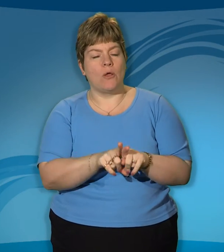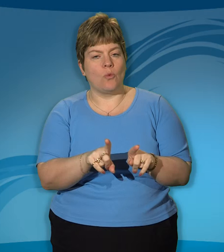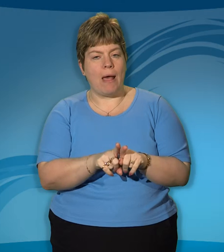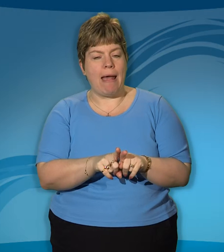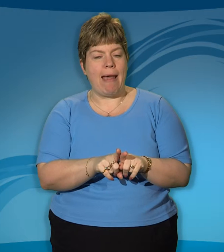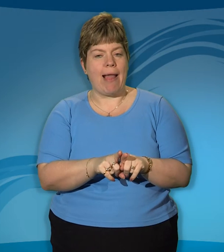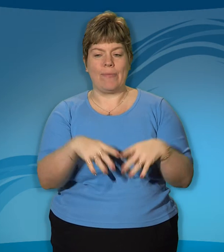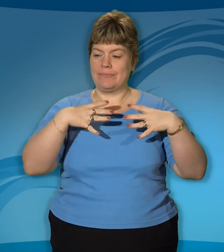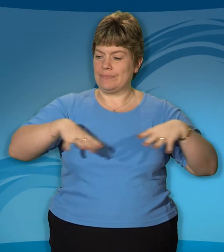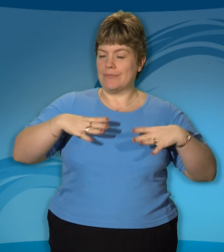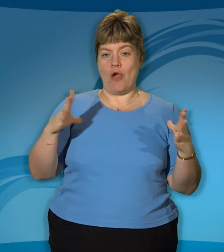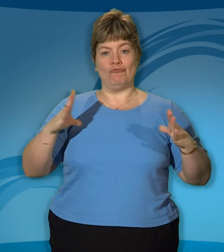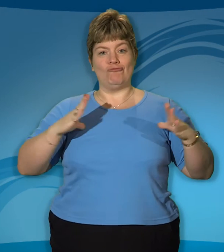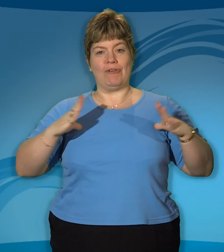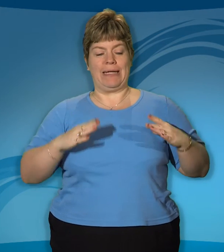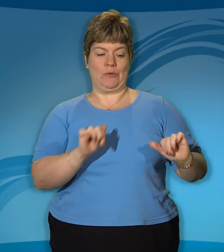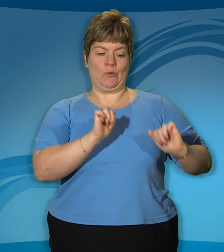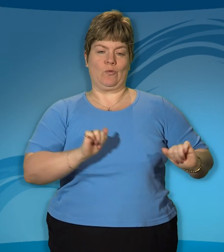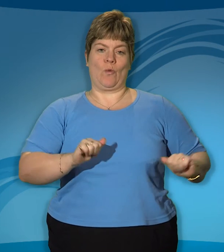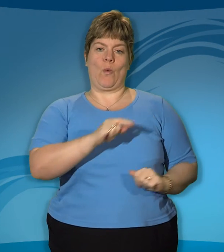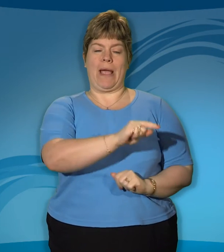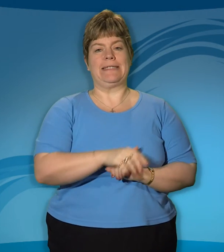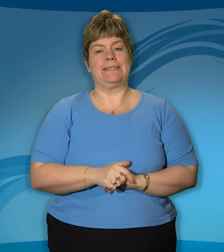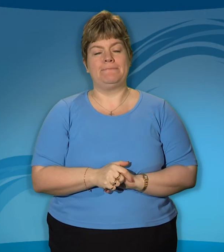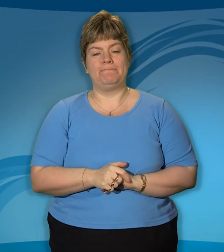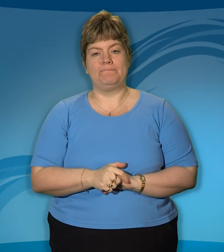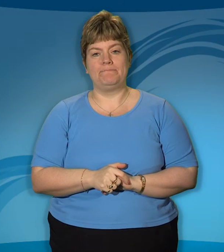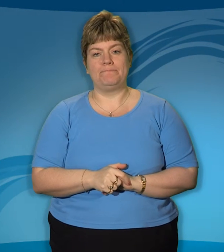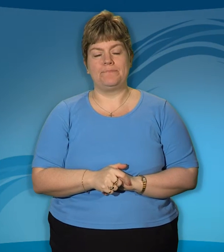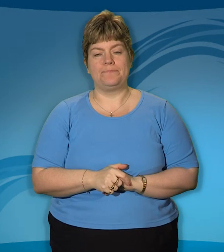Once you have changed you will be asked to wait in a pre-procedure room.